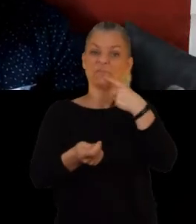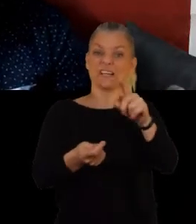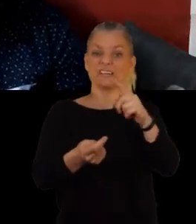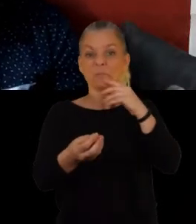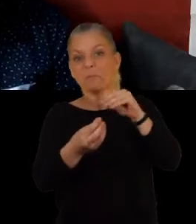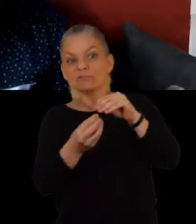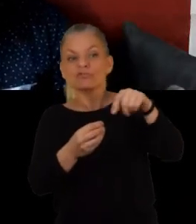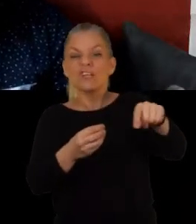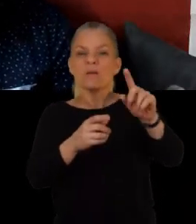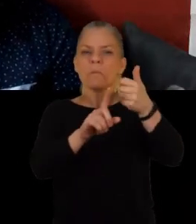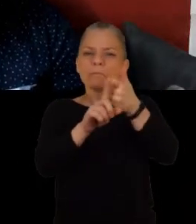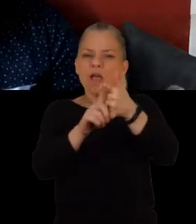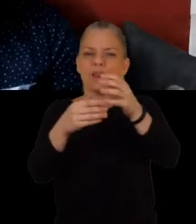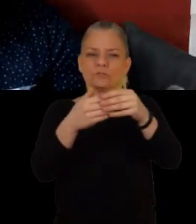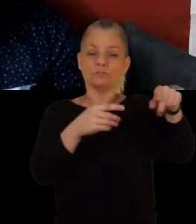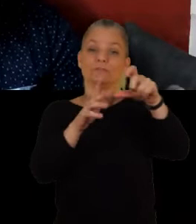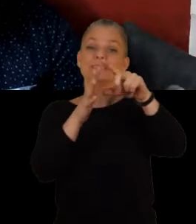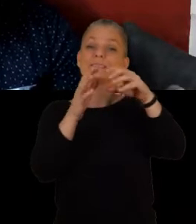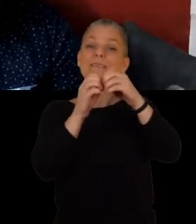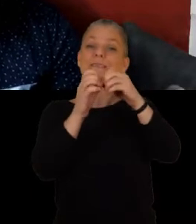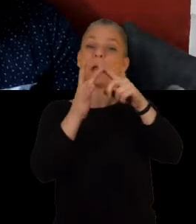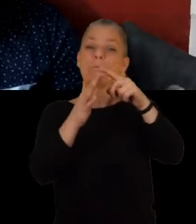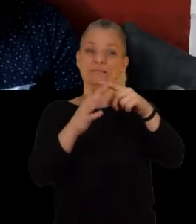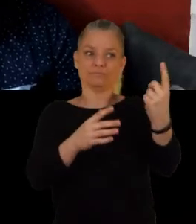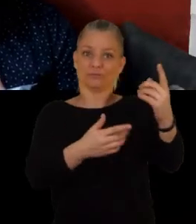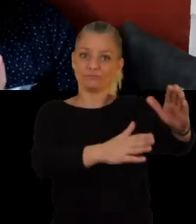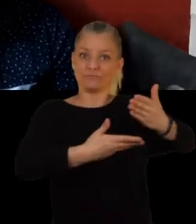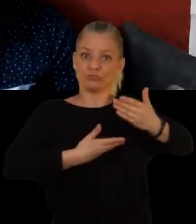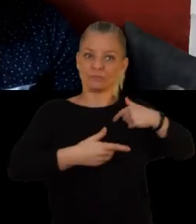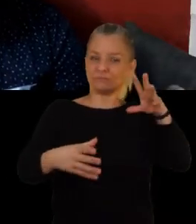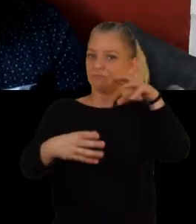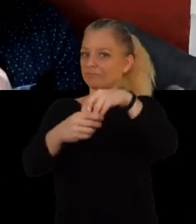one of the facilitators you mentioned in the peer leadership network um her name was Debbie and she